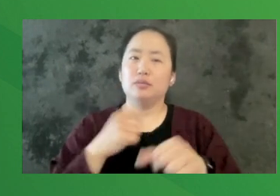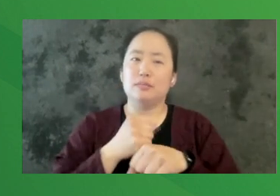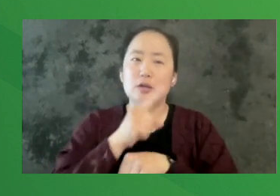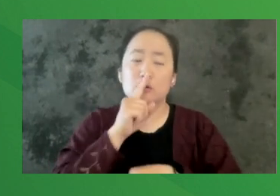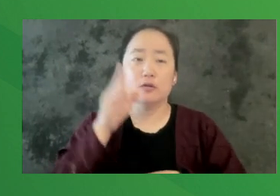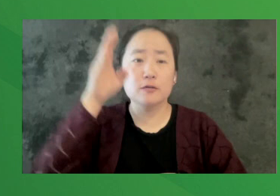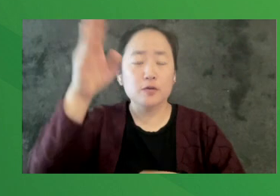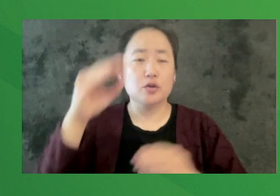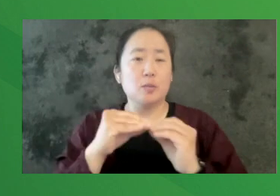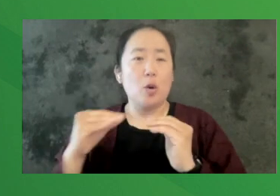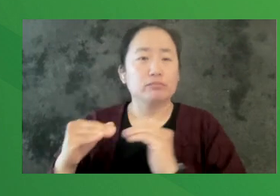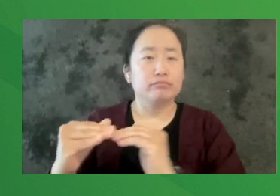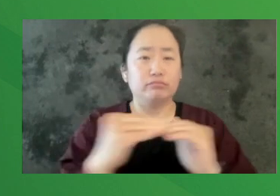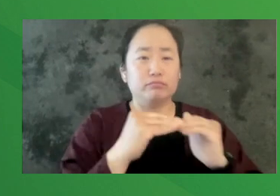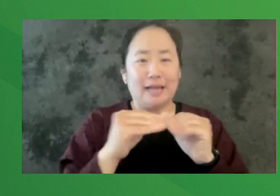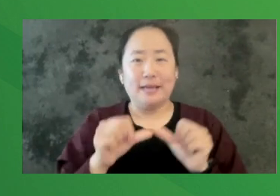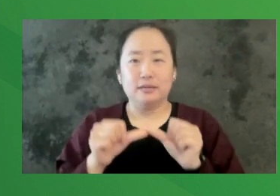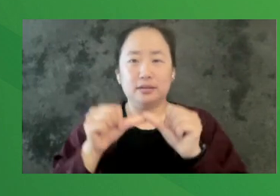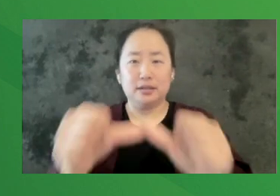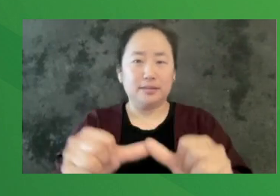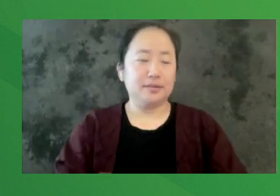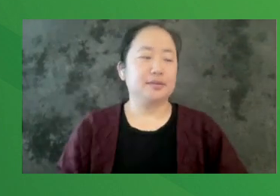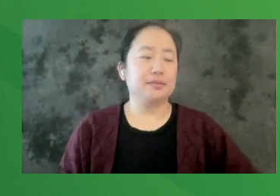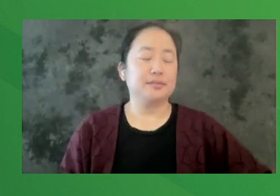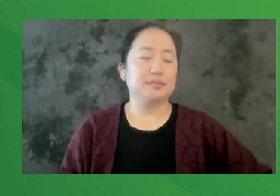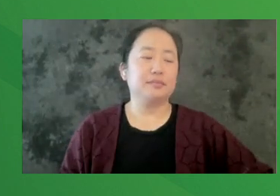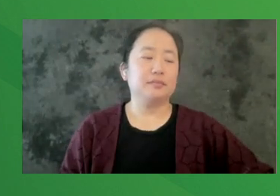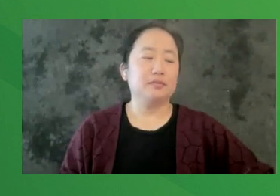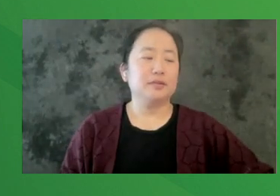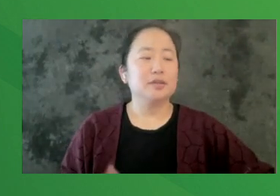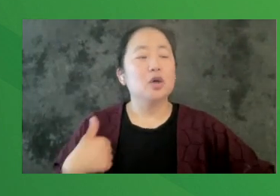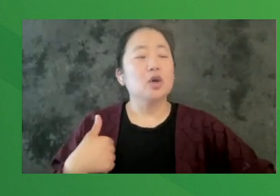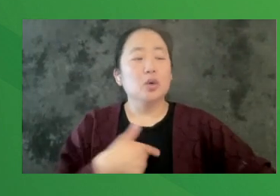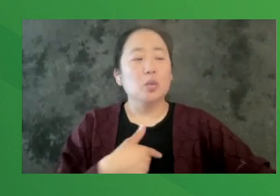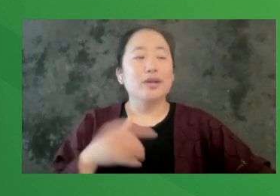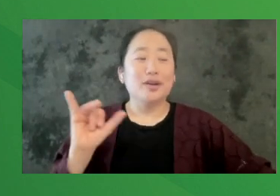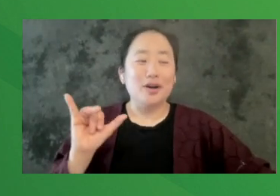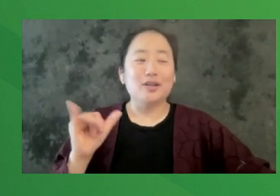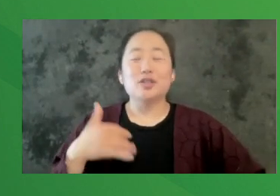We like to also say we're a network of networks and we are working across North America with